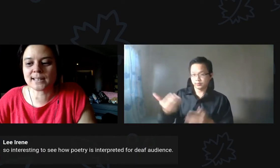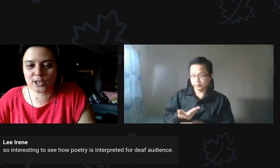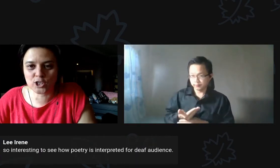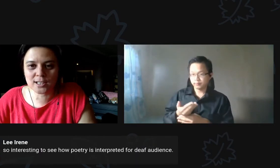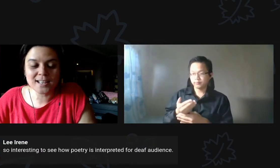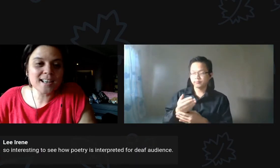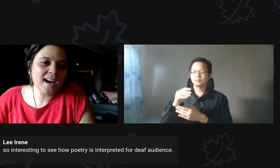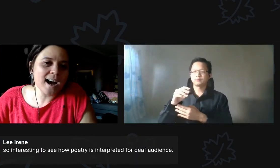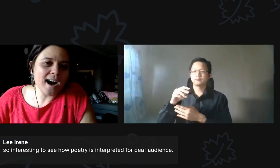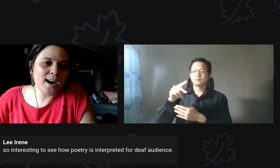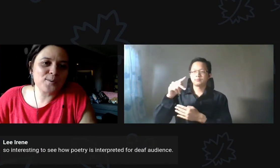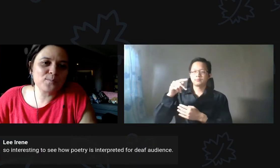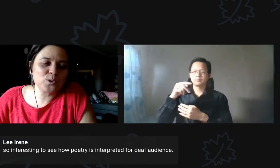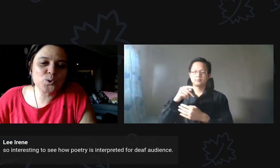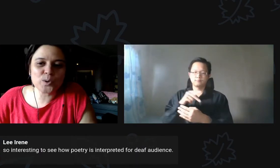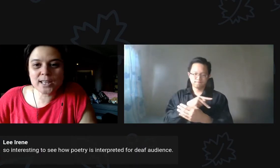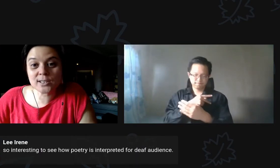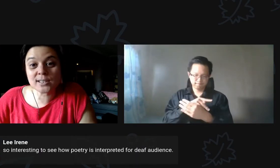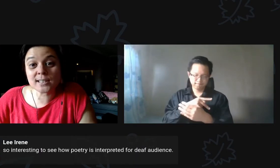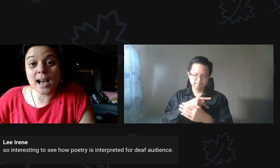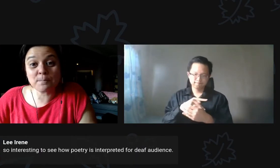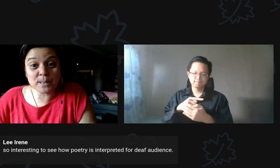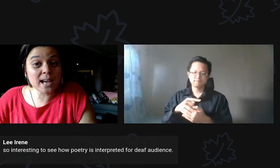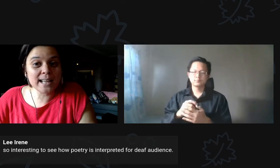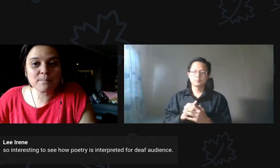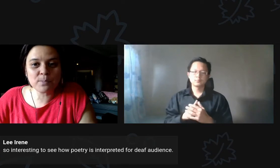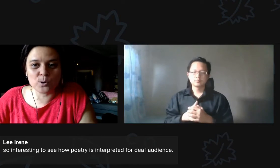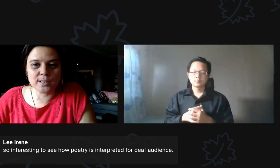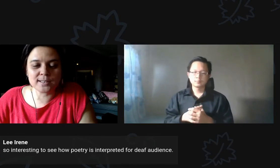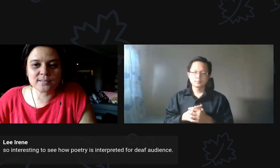section who is a BIM poet.